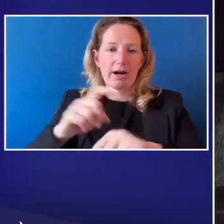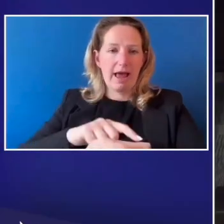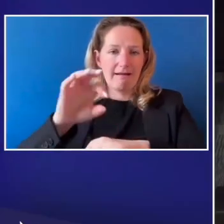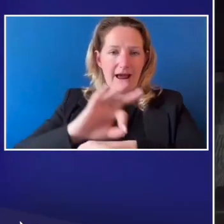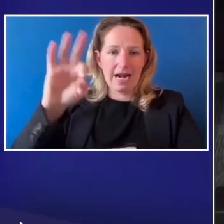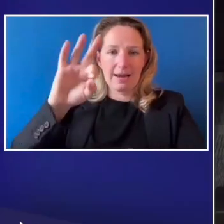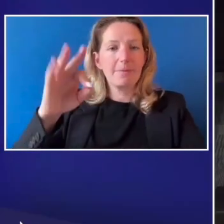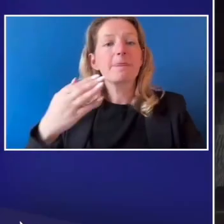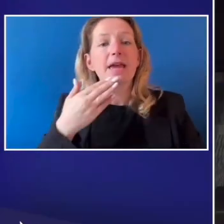Thank you for a wonderful 1st day.